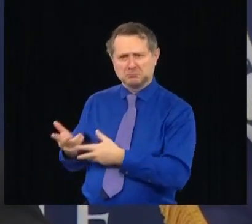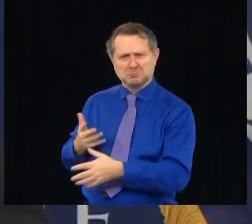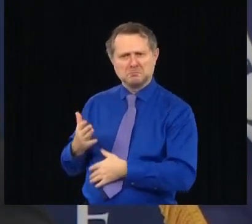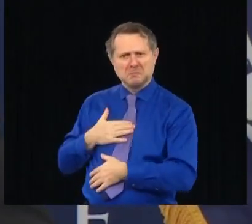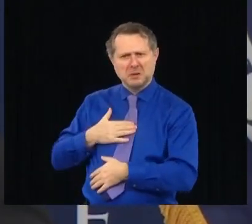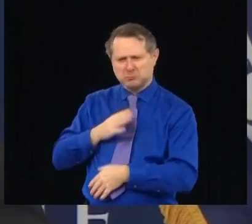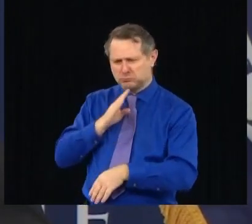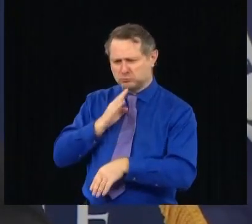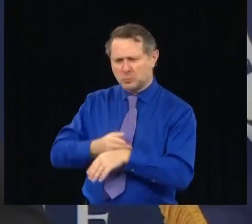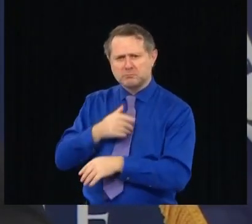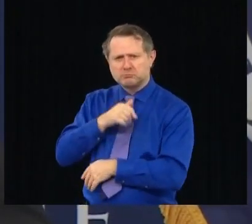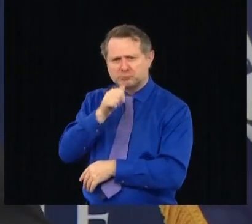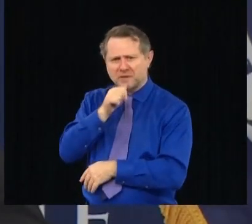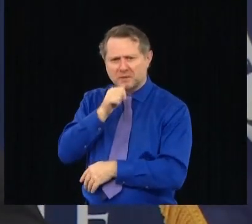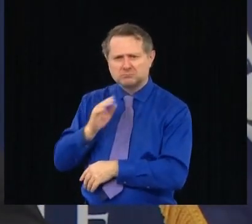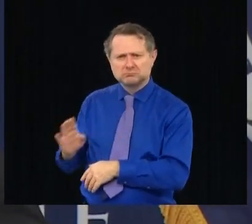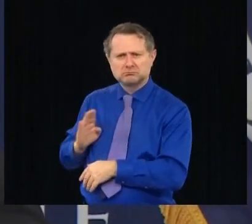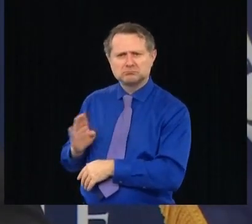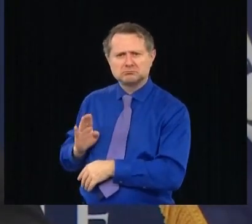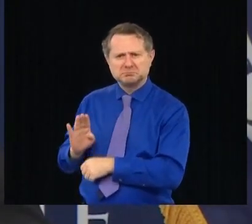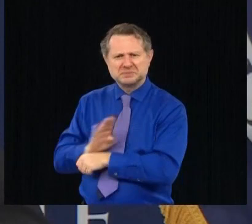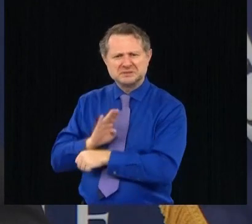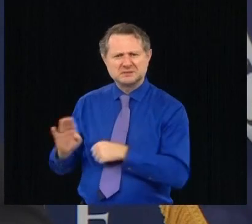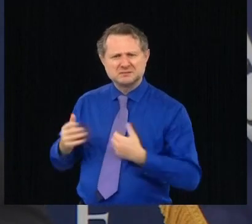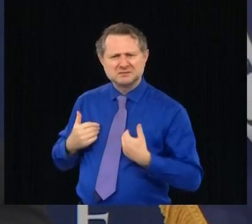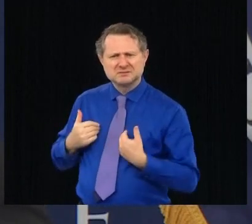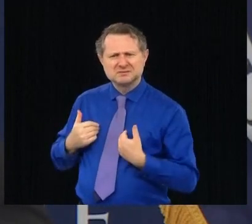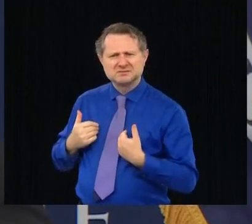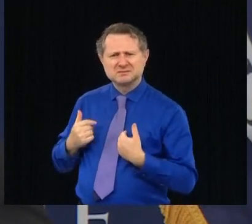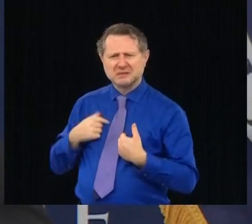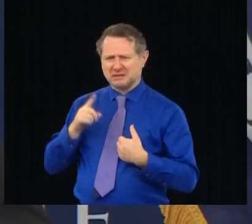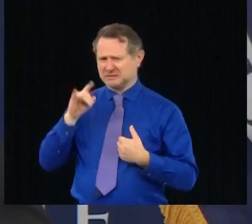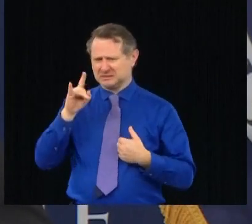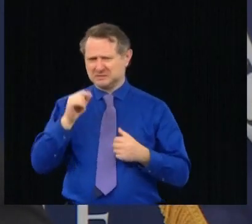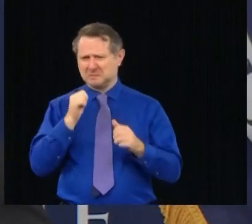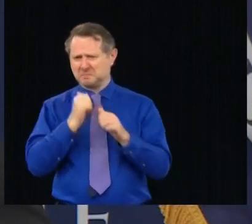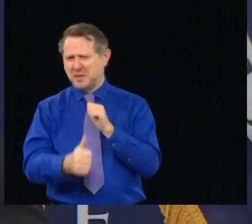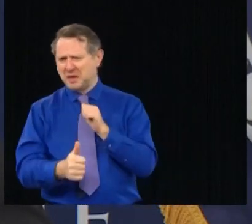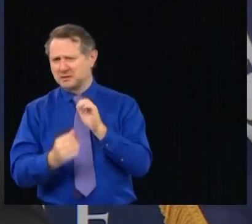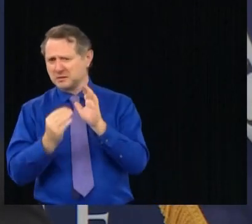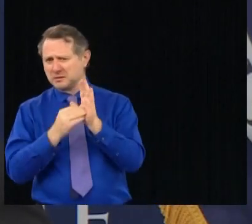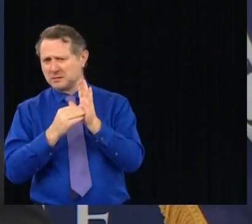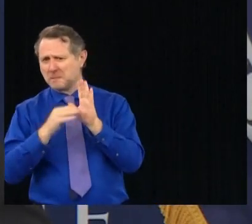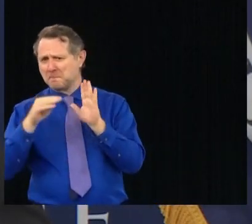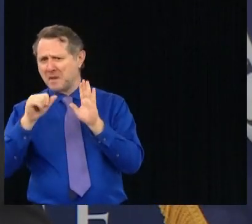HOW I INTERACT WITH MIKAYLA IS